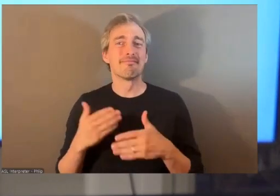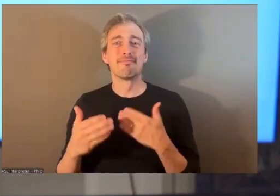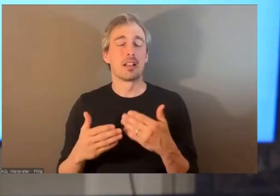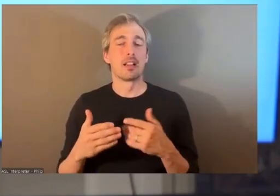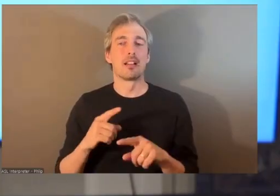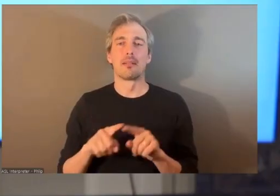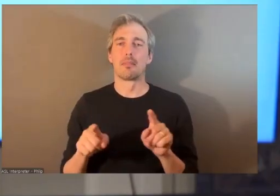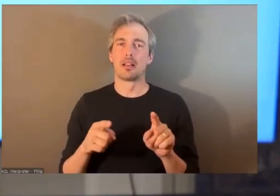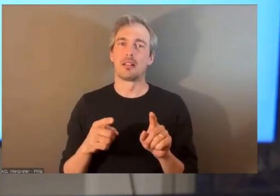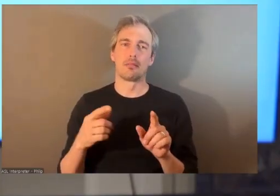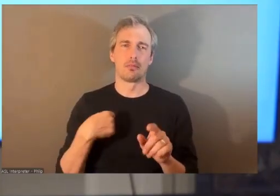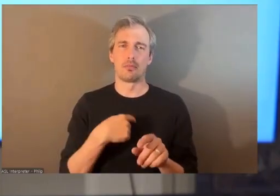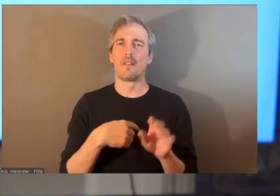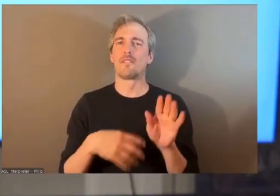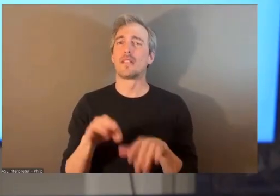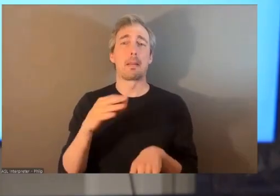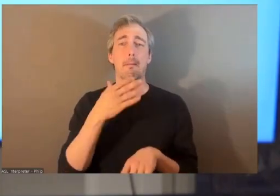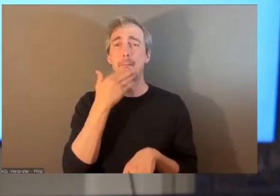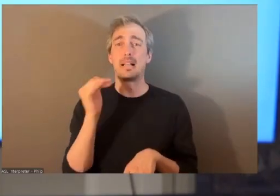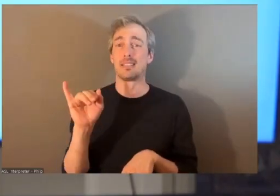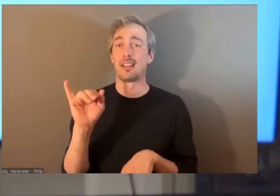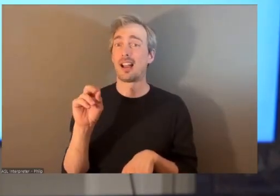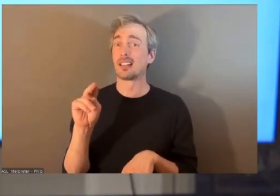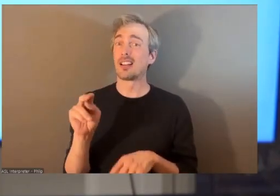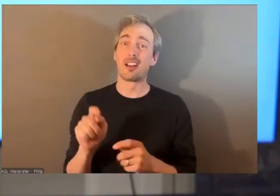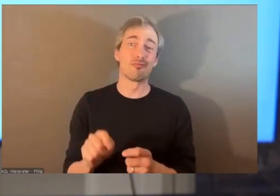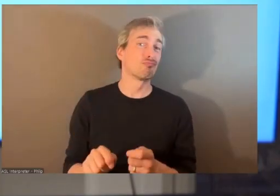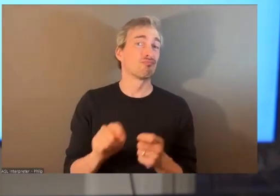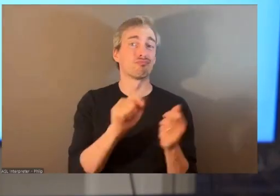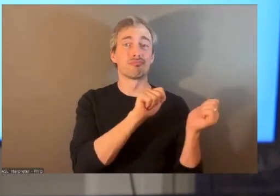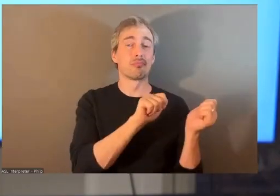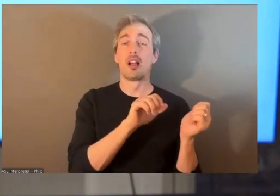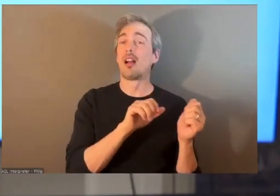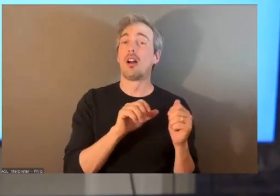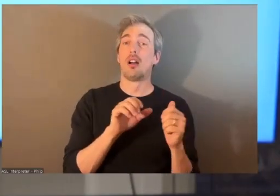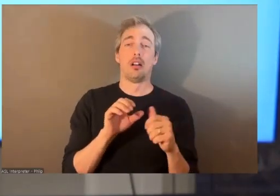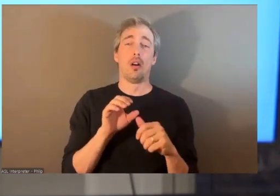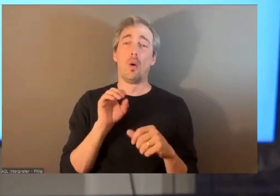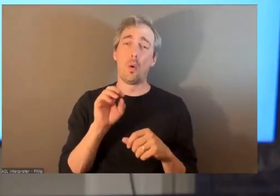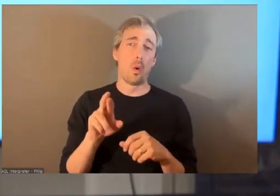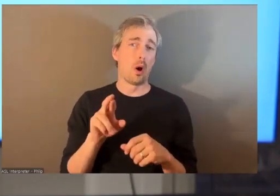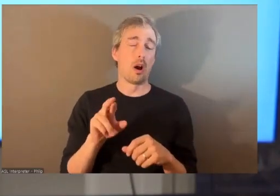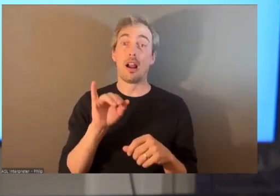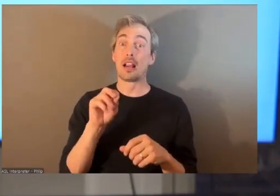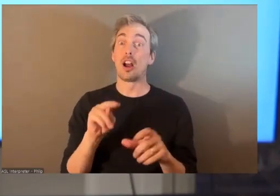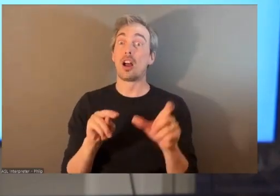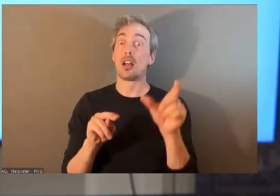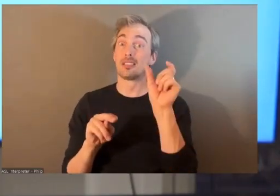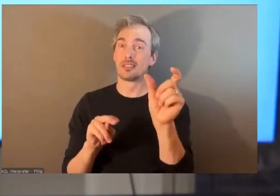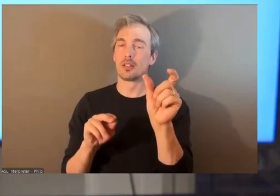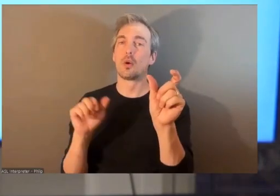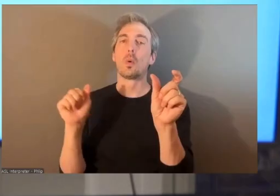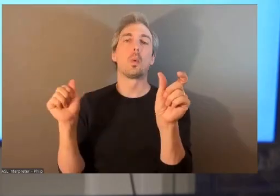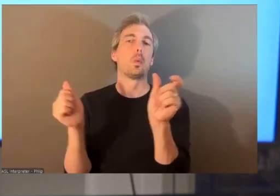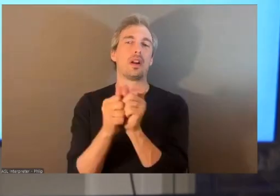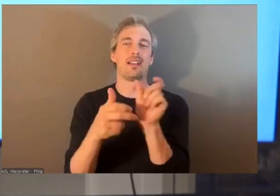just using text labels whenever possible -- makes it both more kind of cognitively